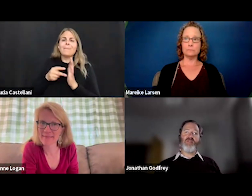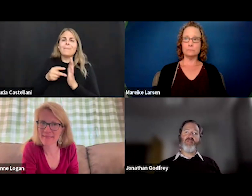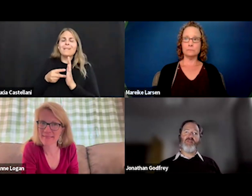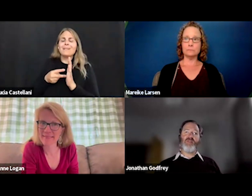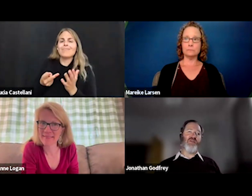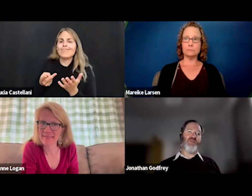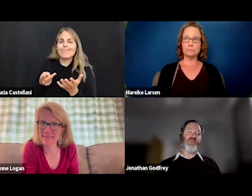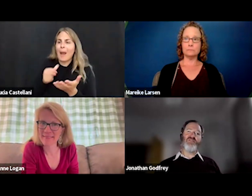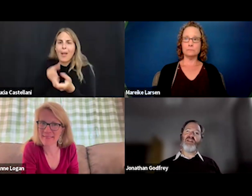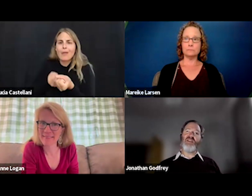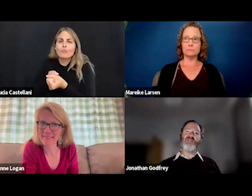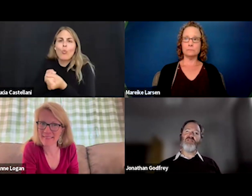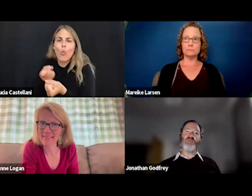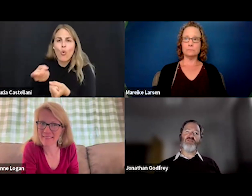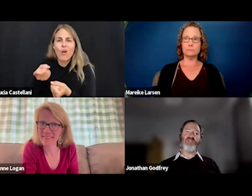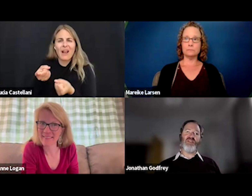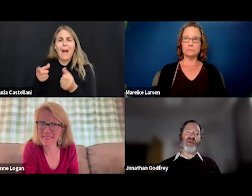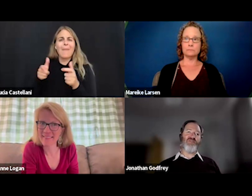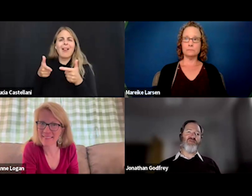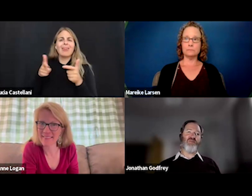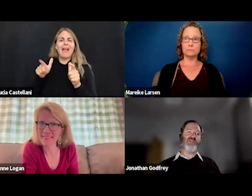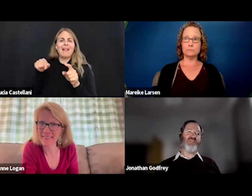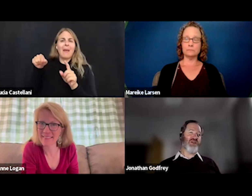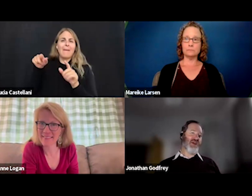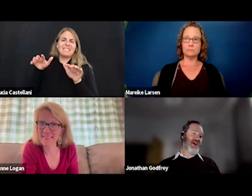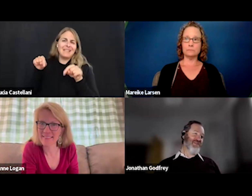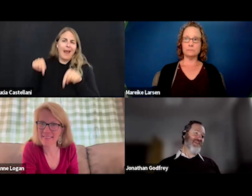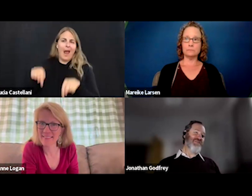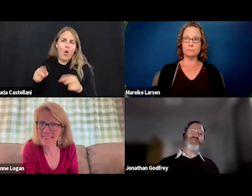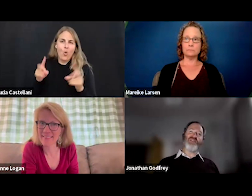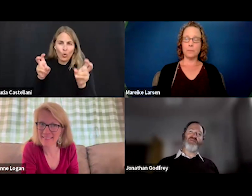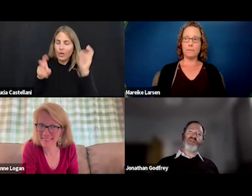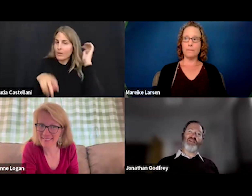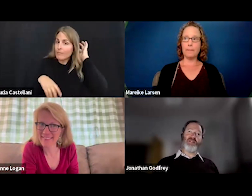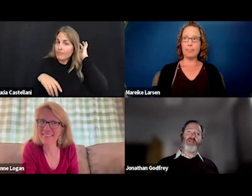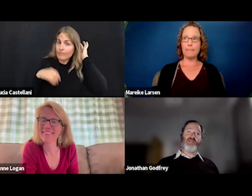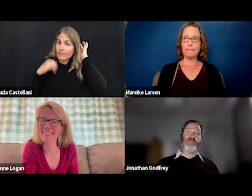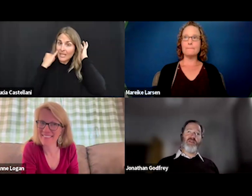And if don't use today's tools to their maximum potential, I'm letting myself down.